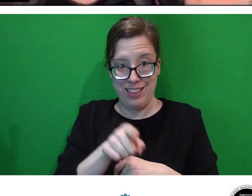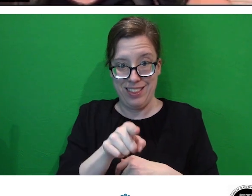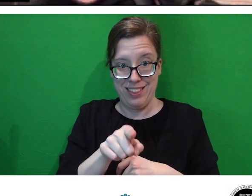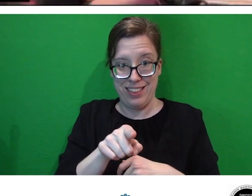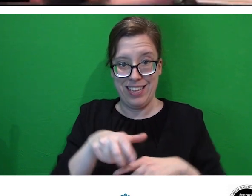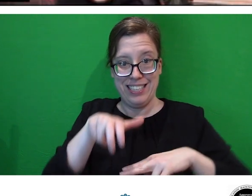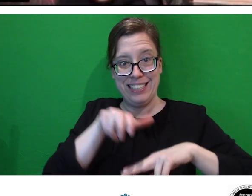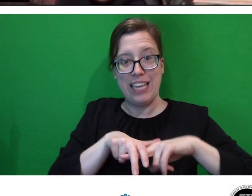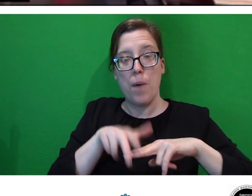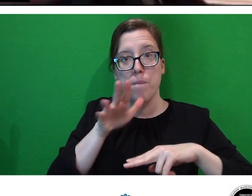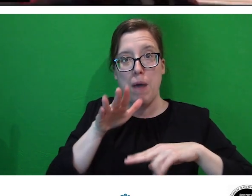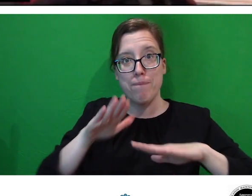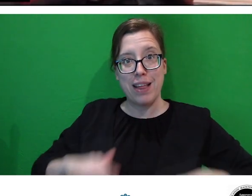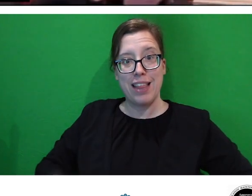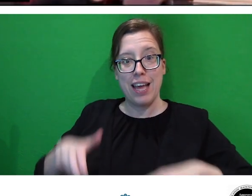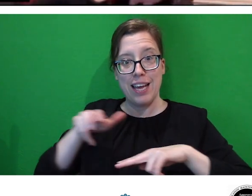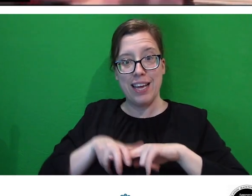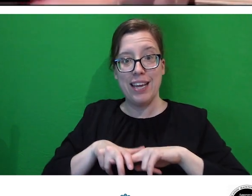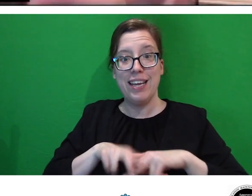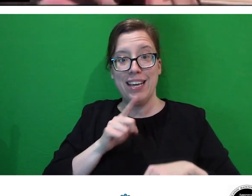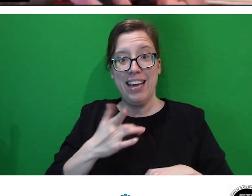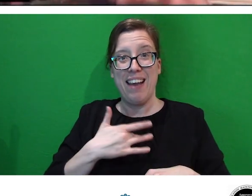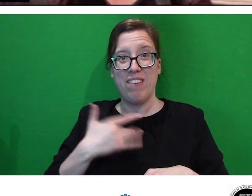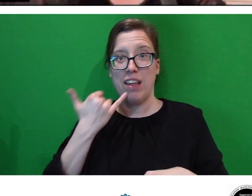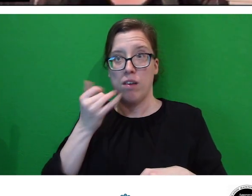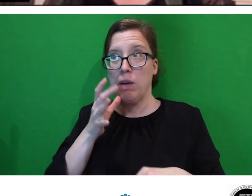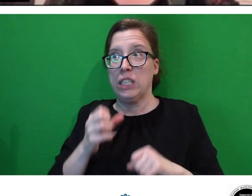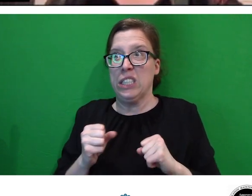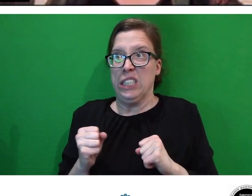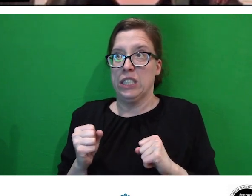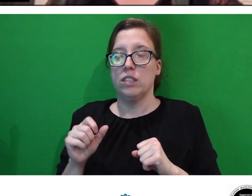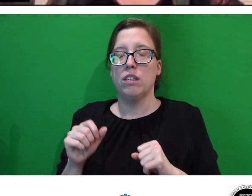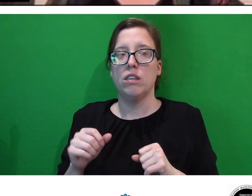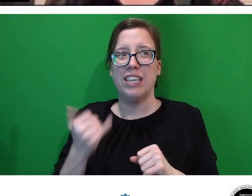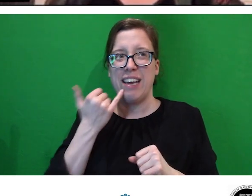him. He can grab my hand and take it and give me what he wants to give me.